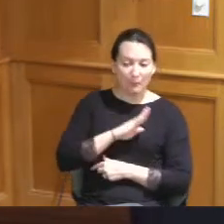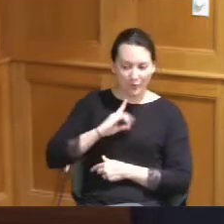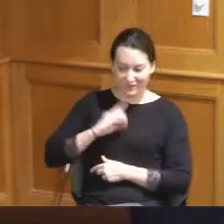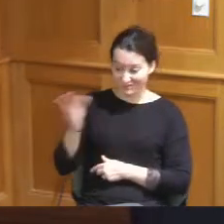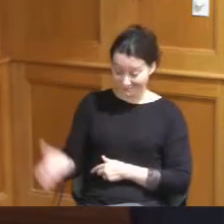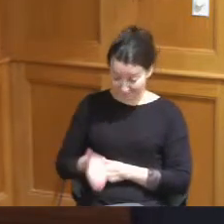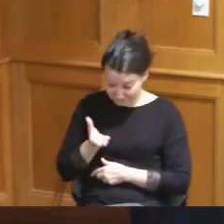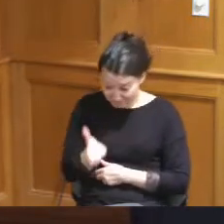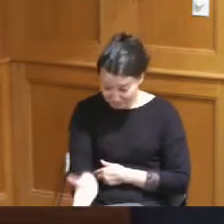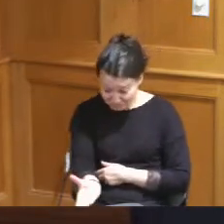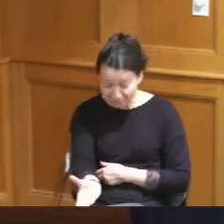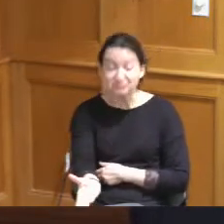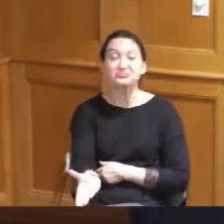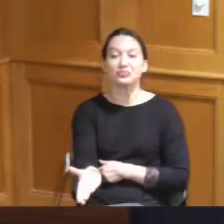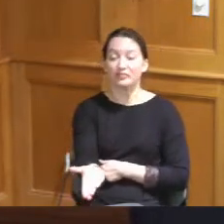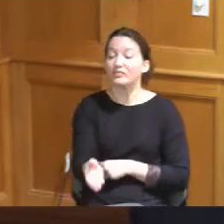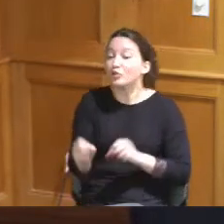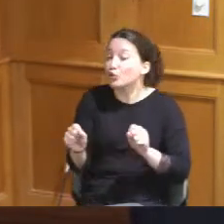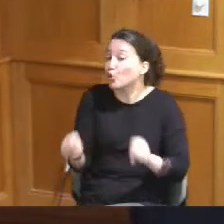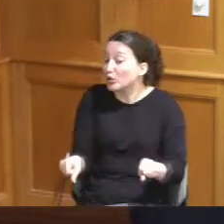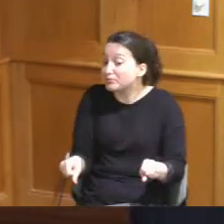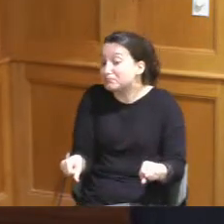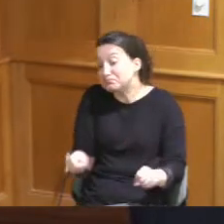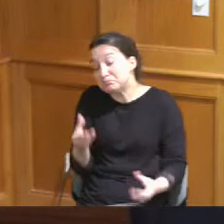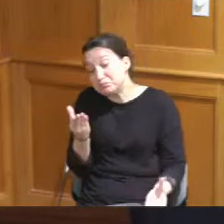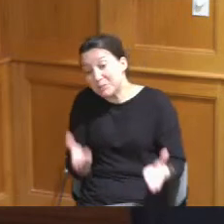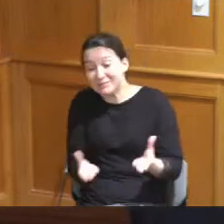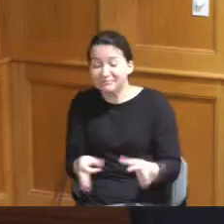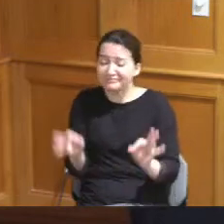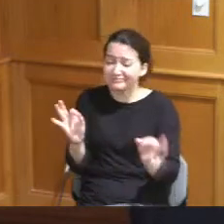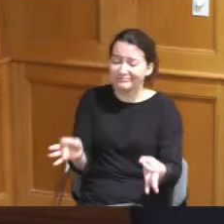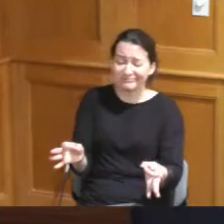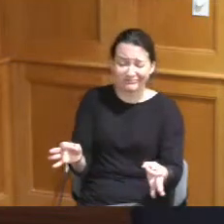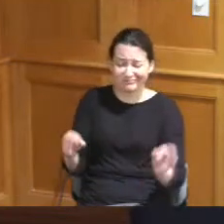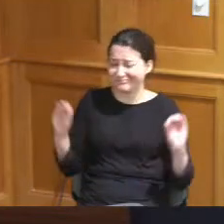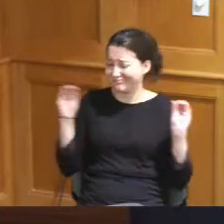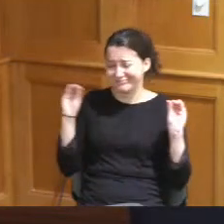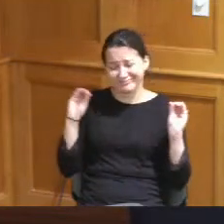Board it could be that we decide that there's not anything there that marriage consideration